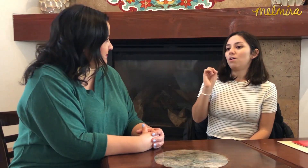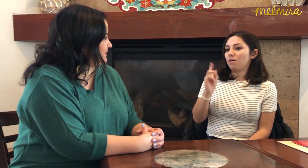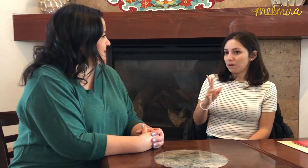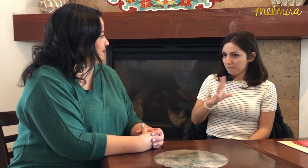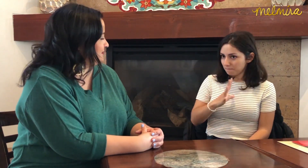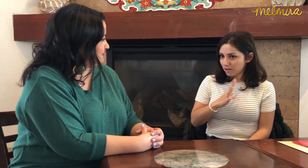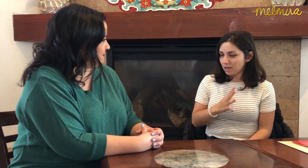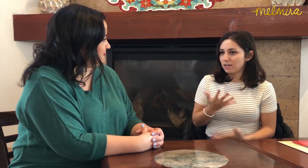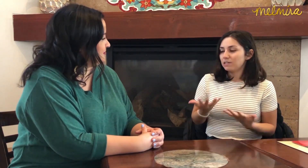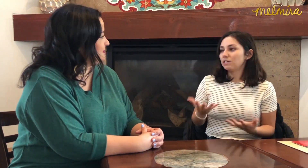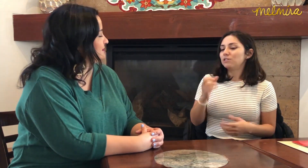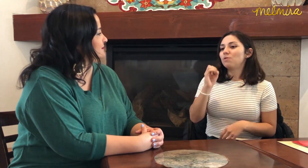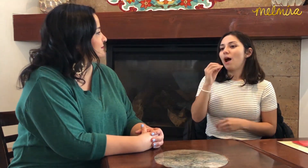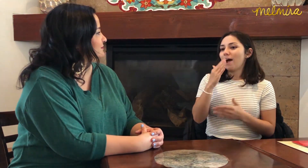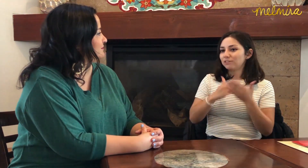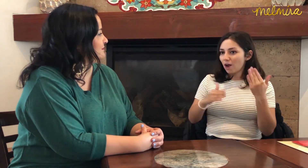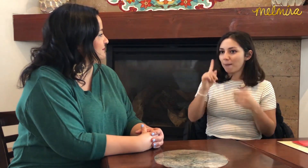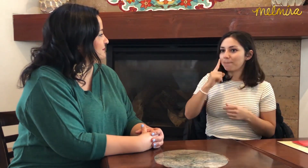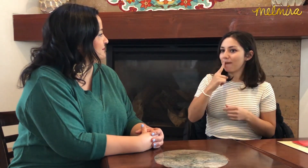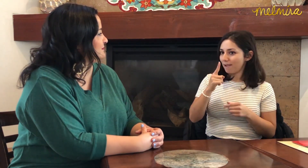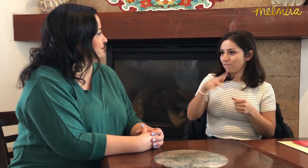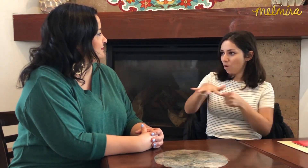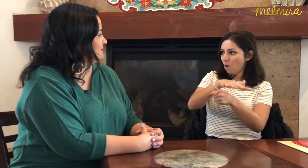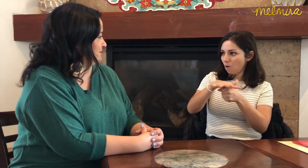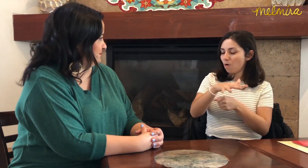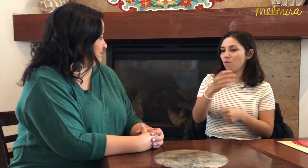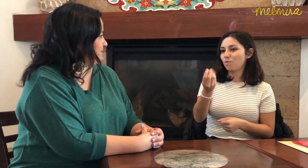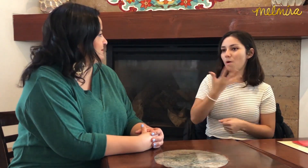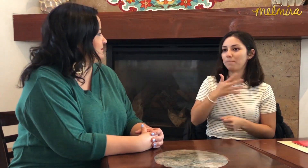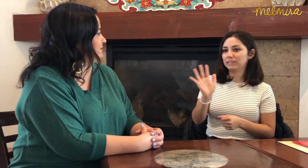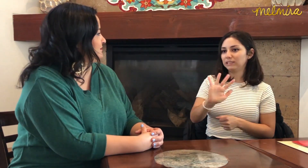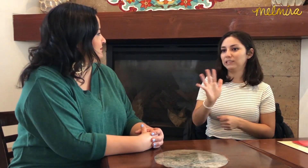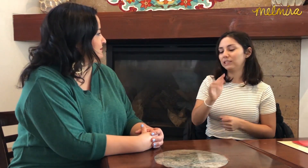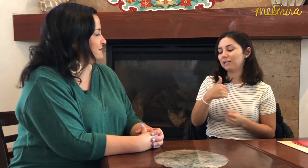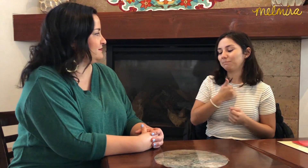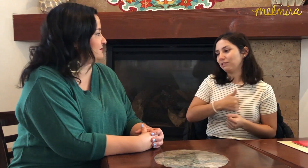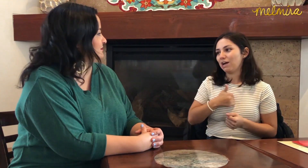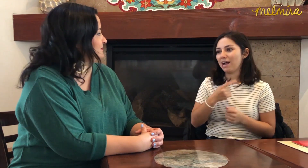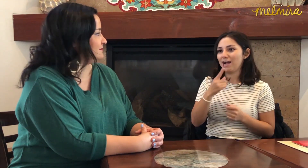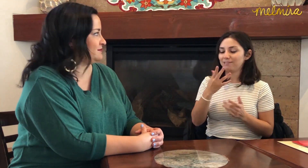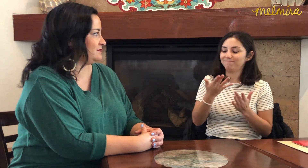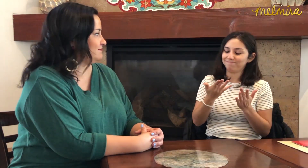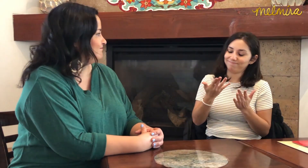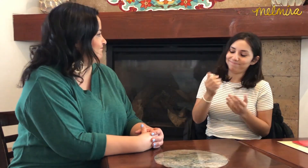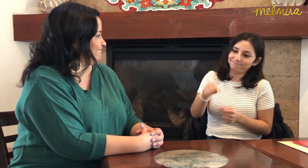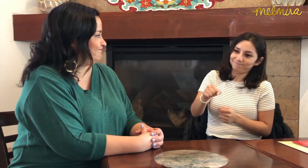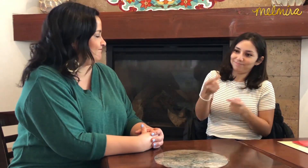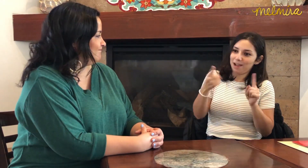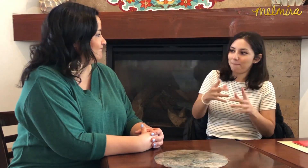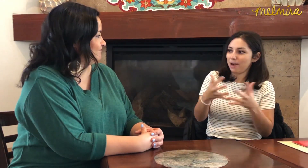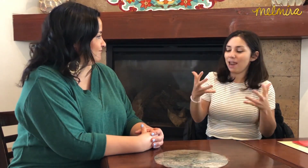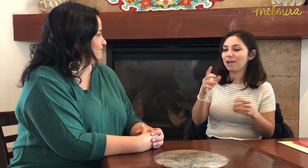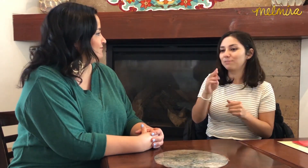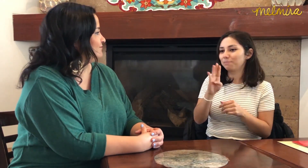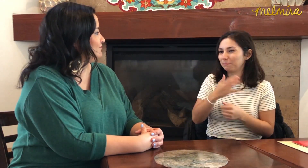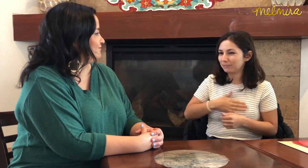I was like, "Okay, fine." So some Deaf locals told me, "I'm sorry, but yeah, it happens a lot.